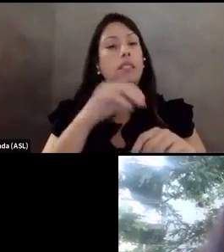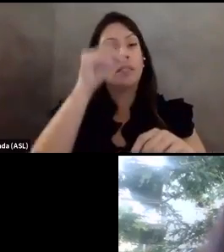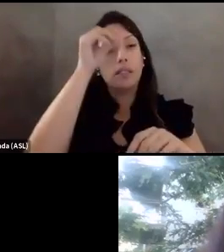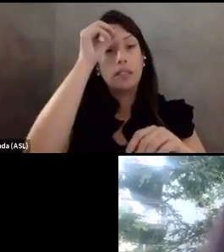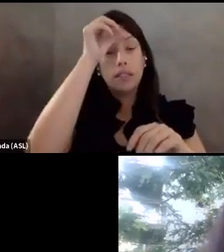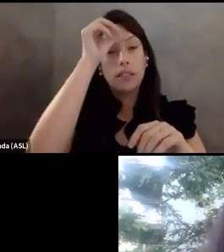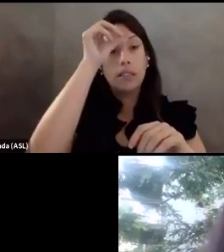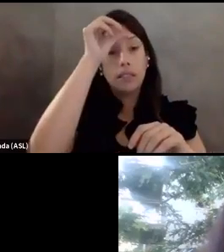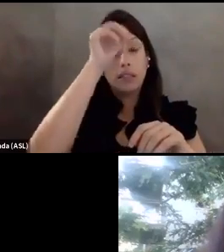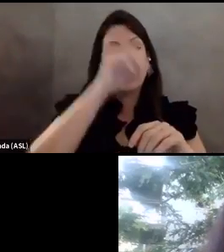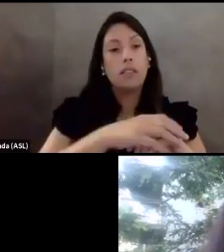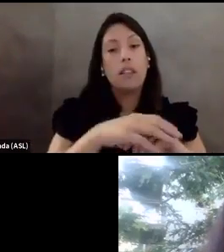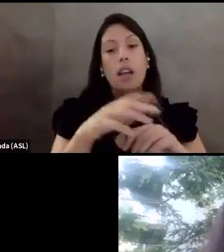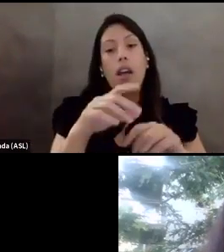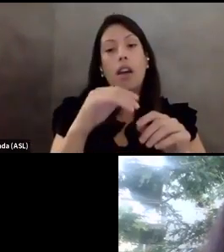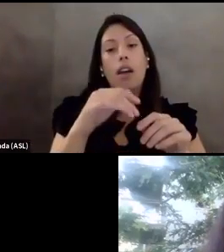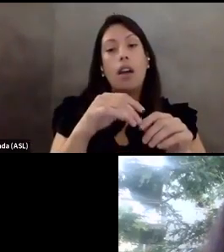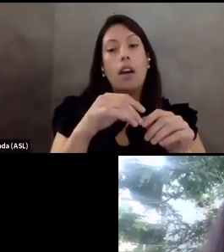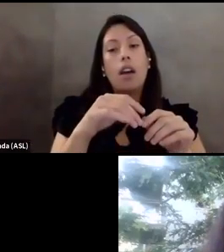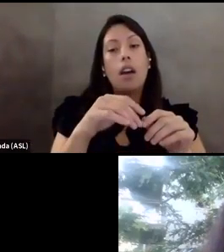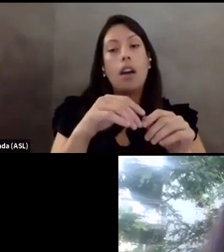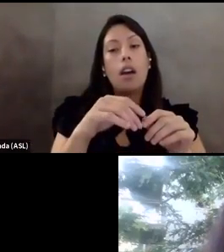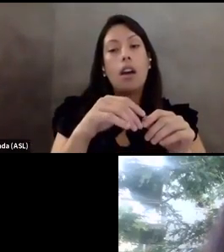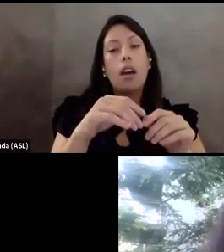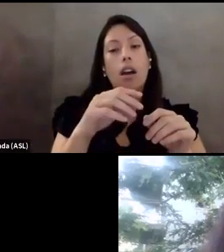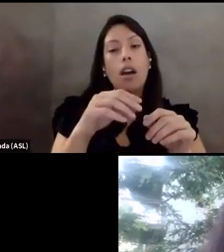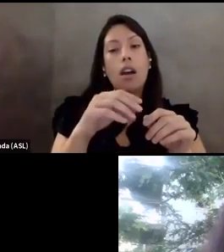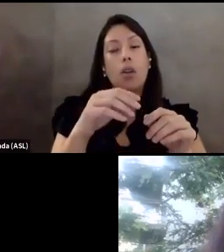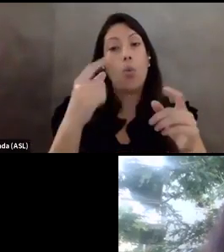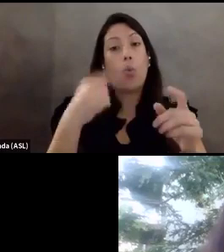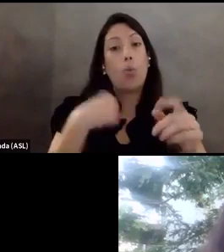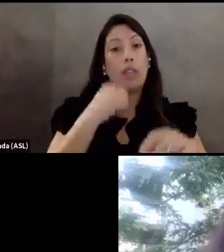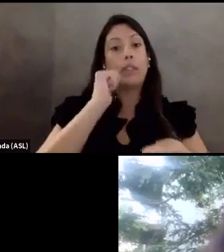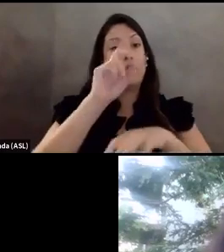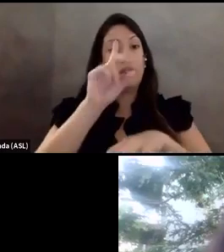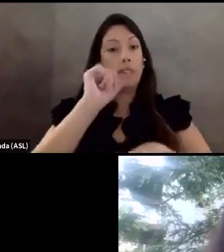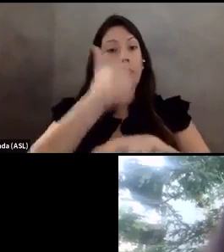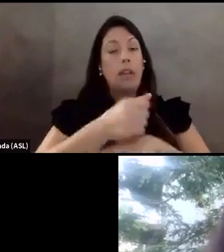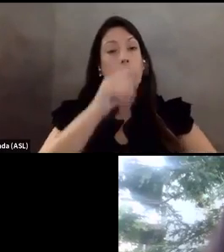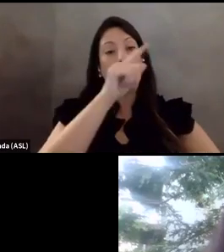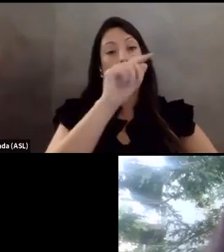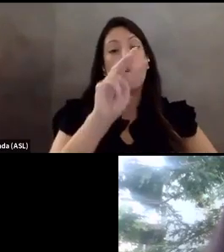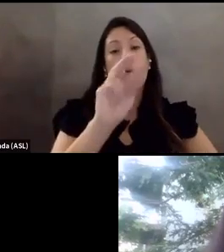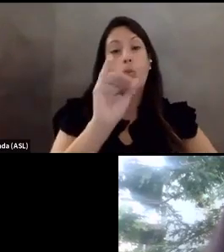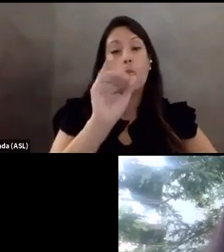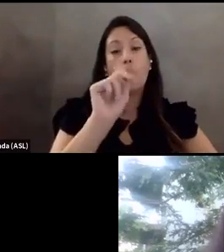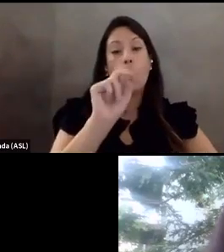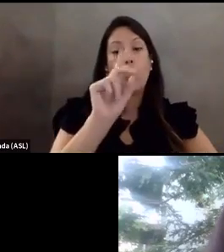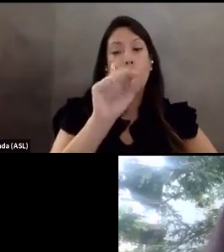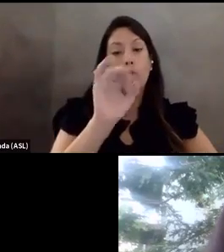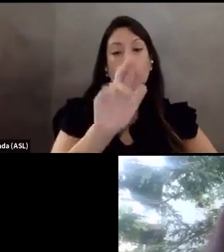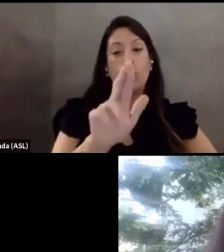sites which we now have set up in Windsor at the Bluebird Center, Bluebird Drive